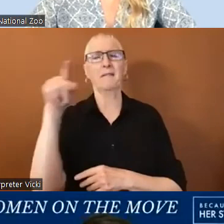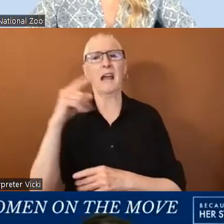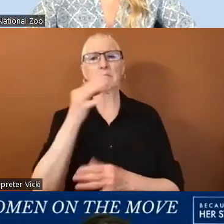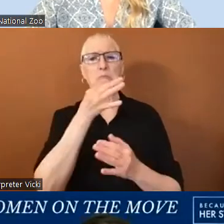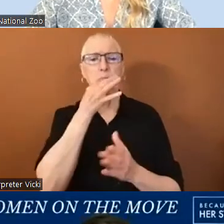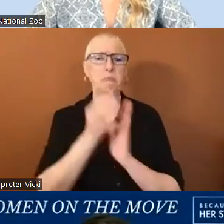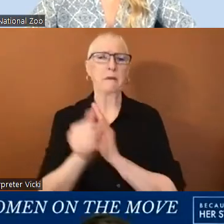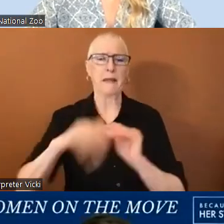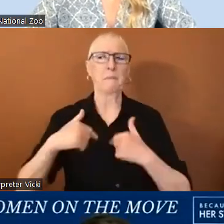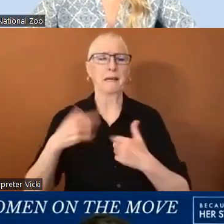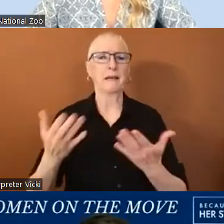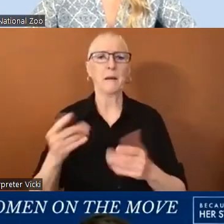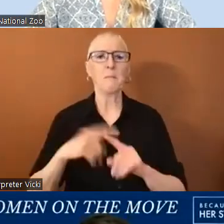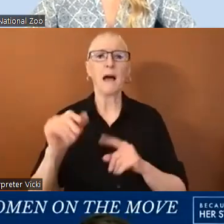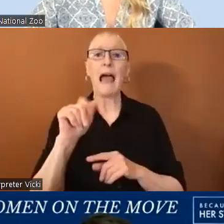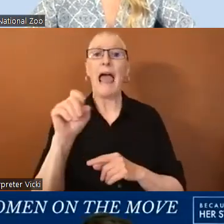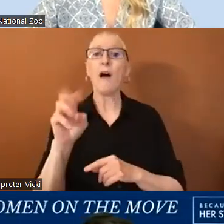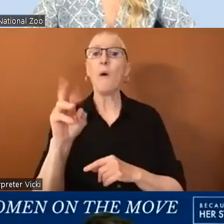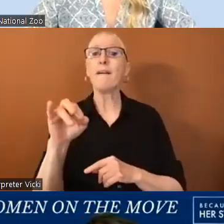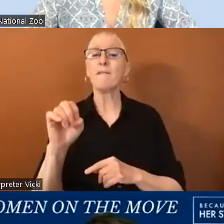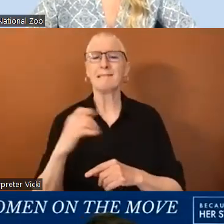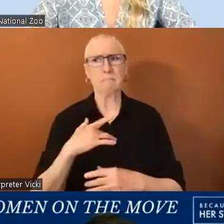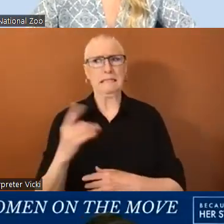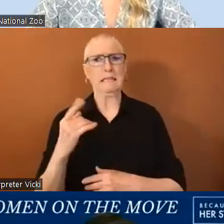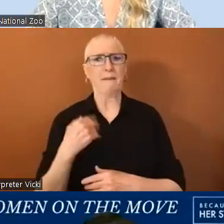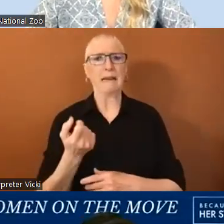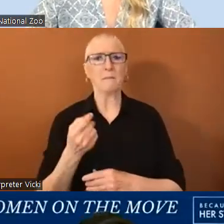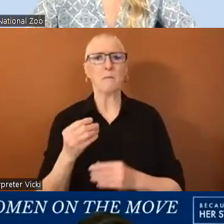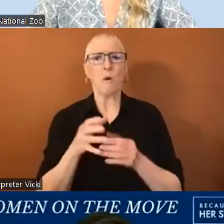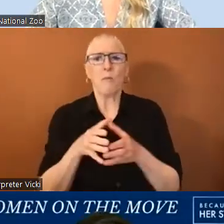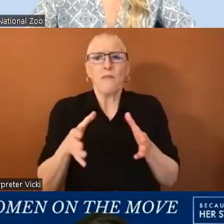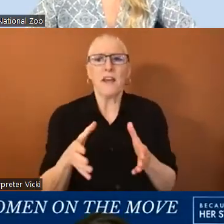but alewife tend to have a little bit thicker of a body, as you can kind of see from the picture.